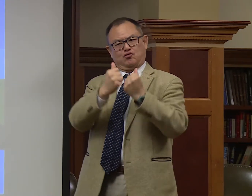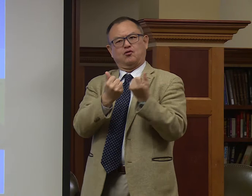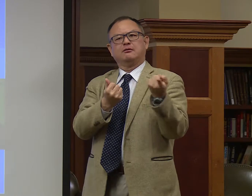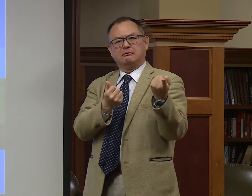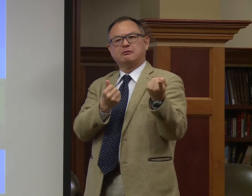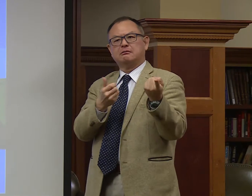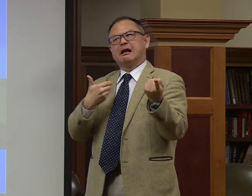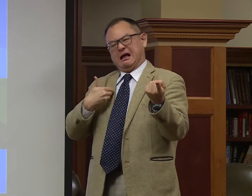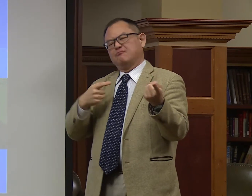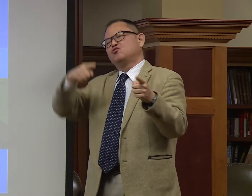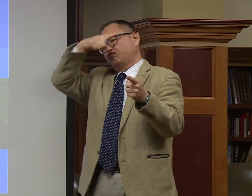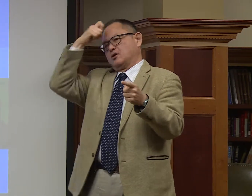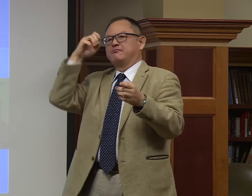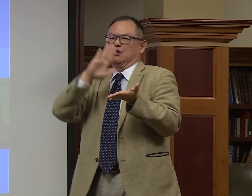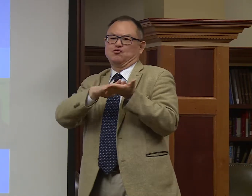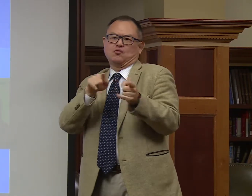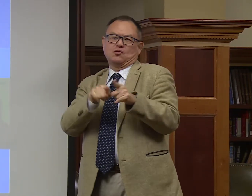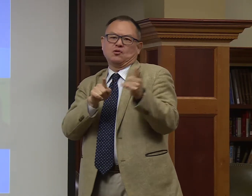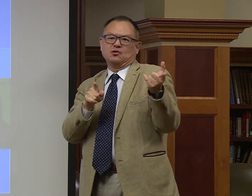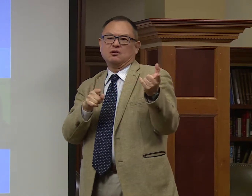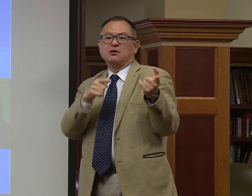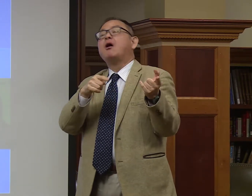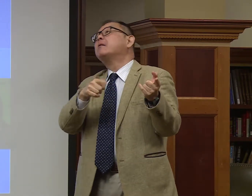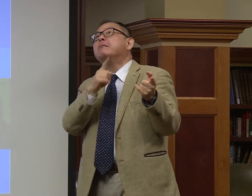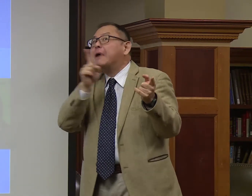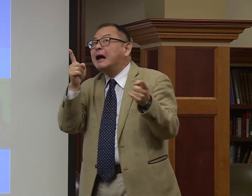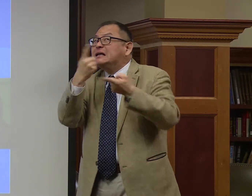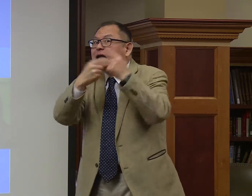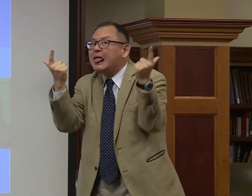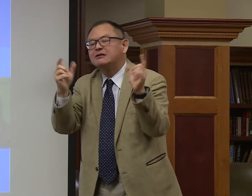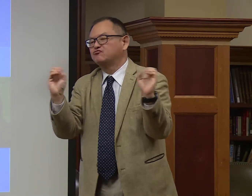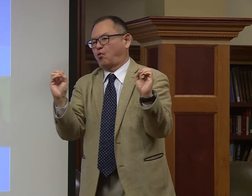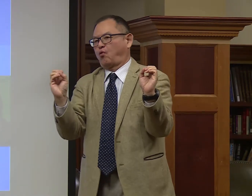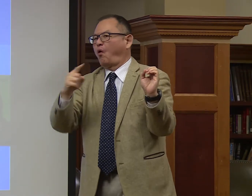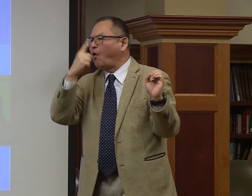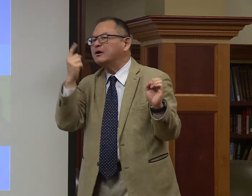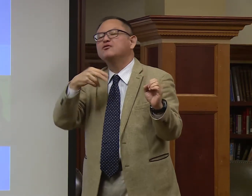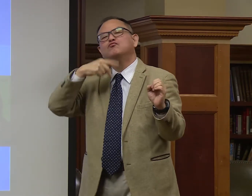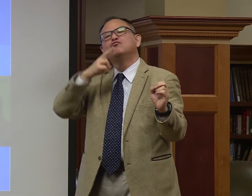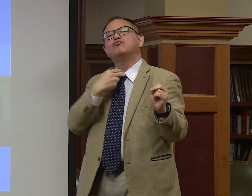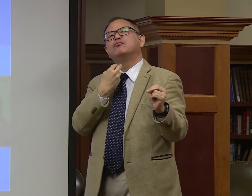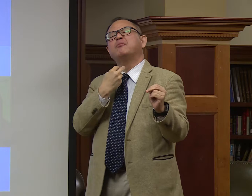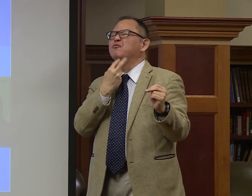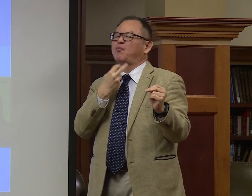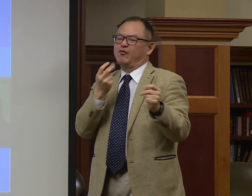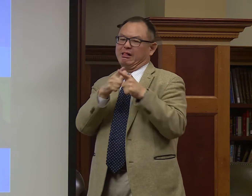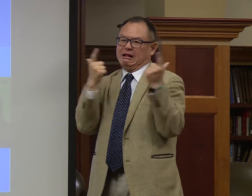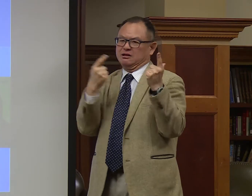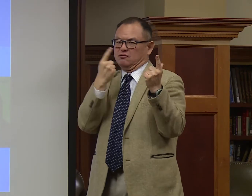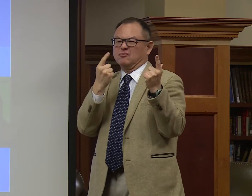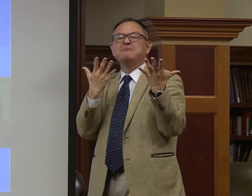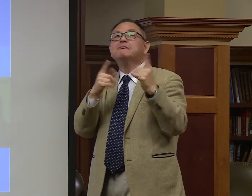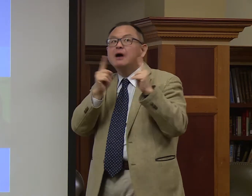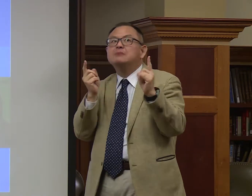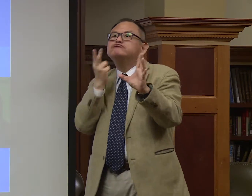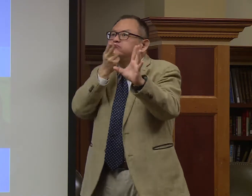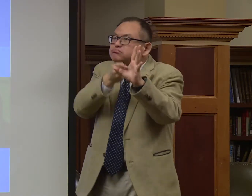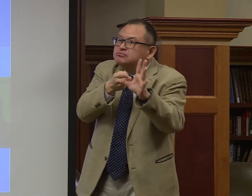or Linguistic Society of Japan. Oh, used to be only spoken languages,